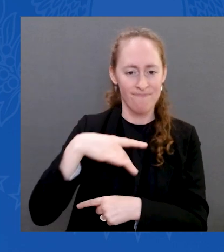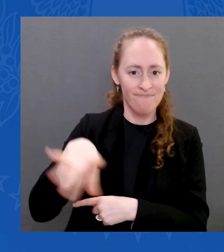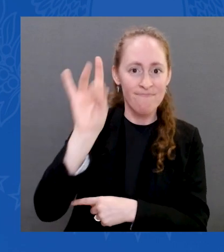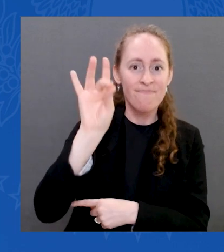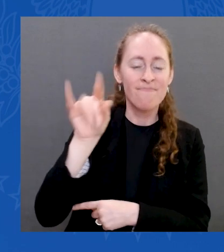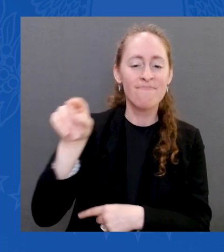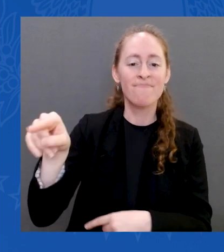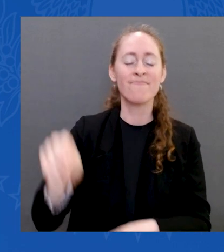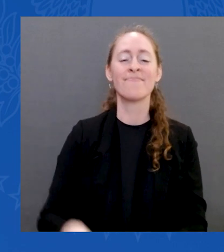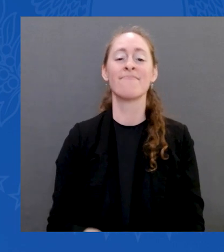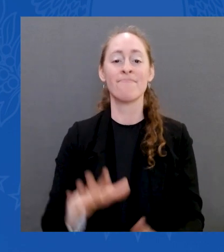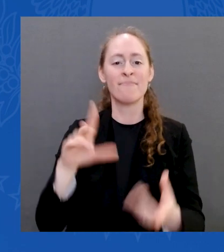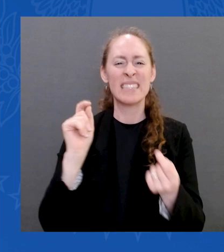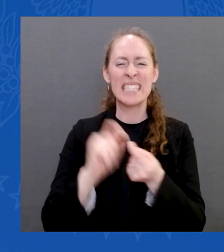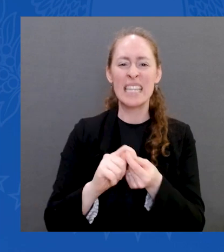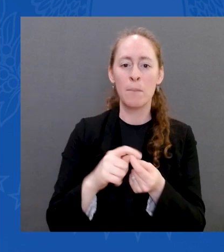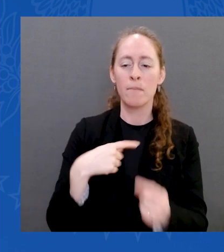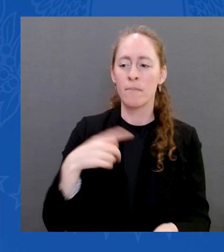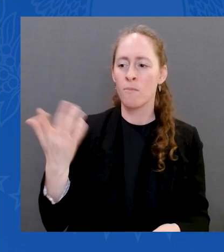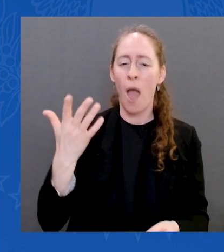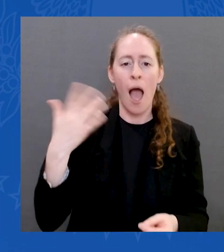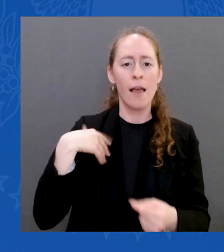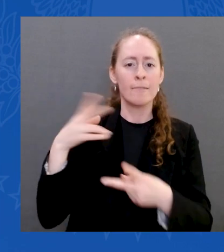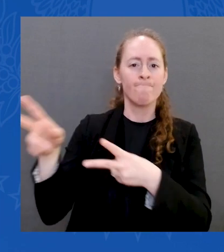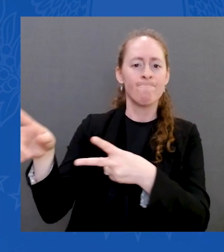which a nun taught me. If you took a look at my speech,